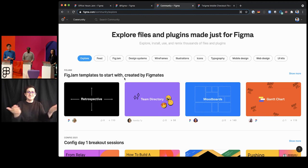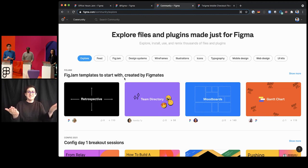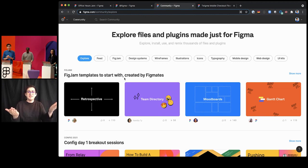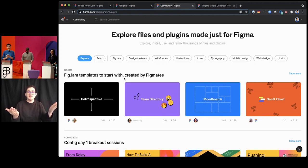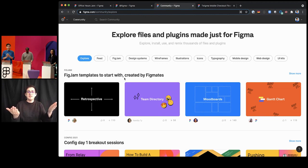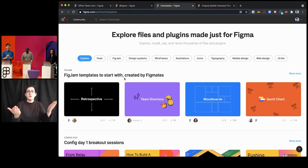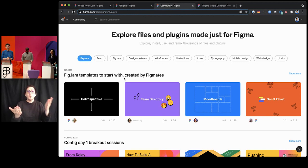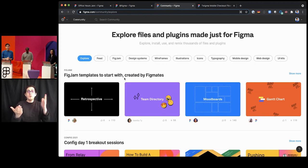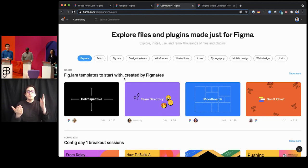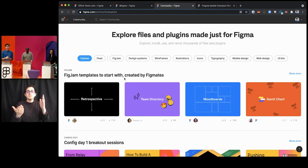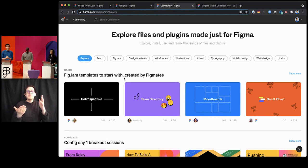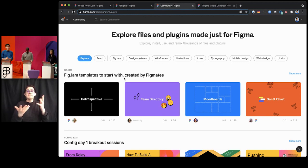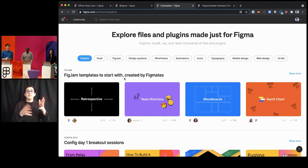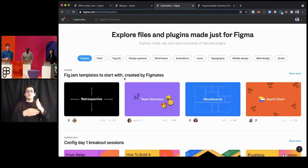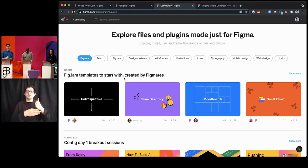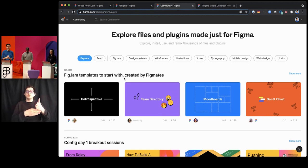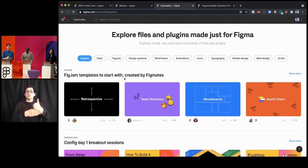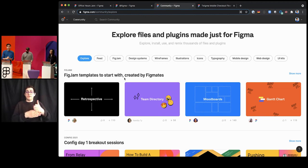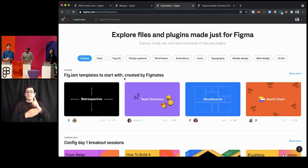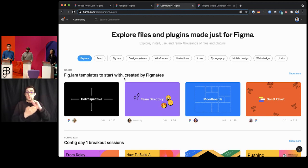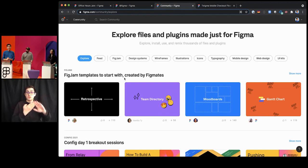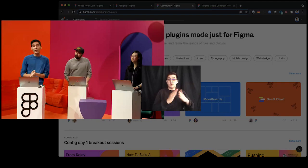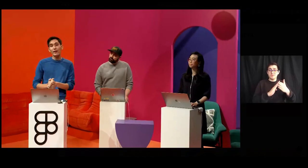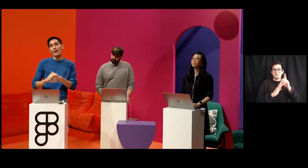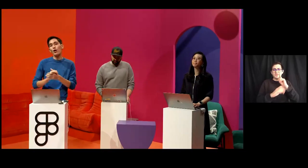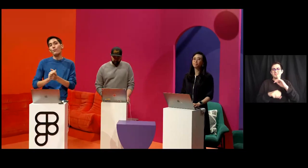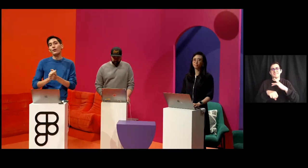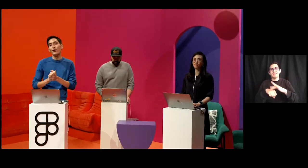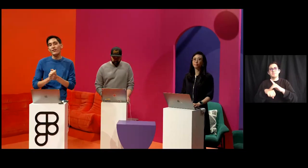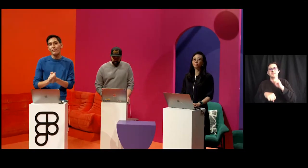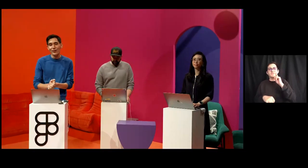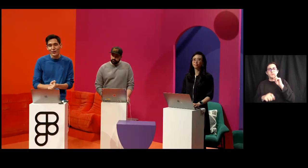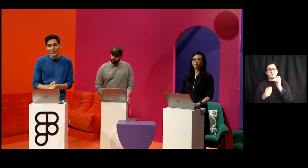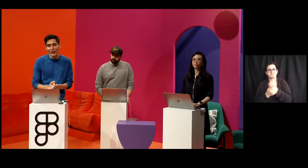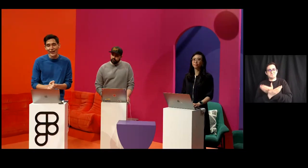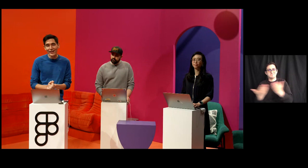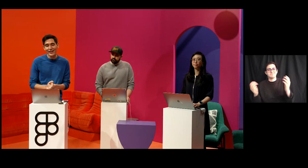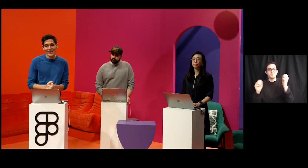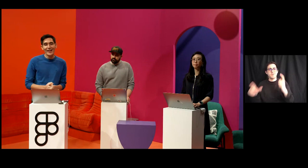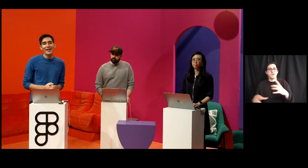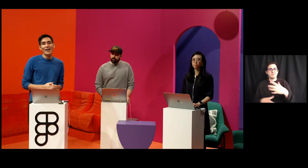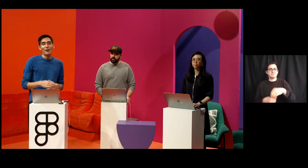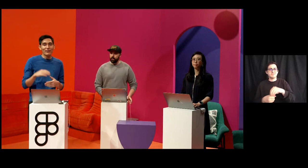Well thank you so much for tuning into tips and tricks. I hope you learned something new today.